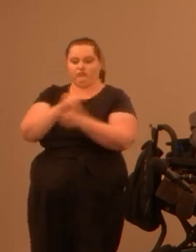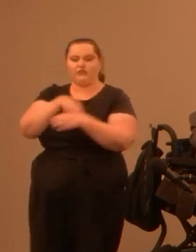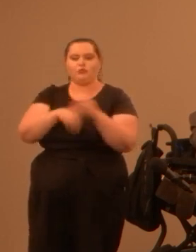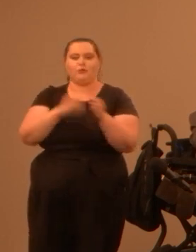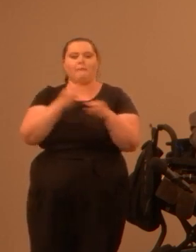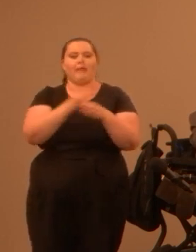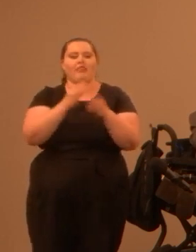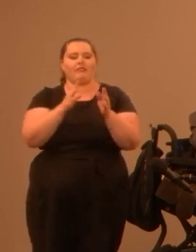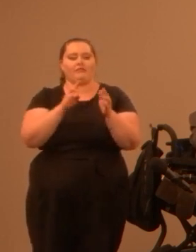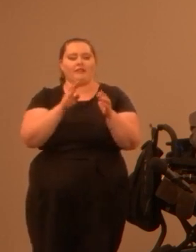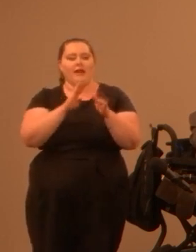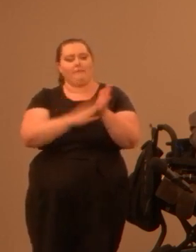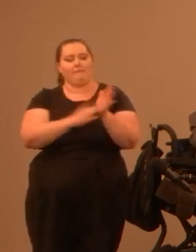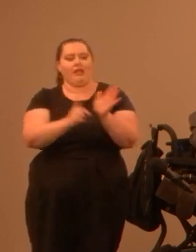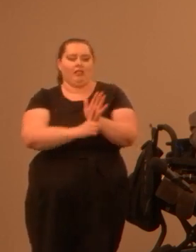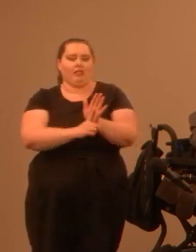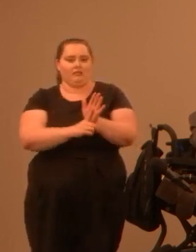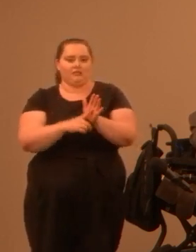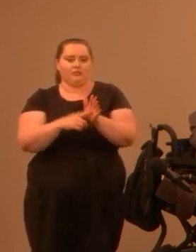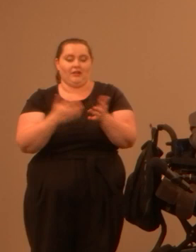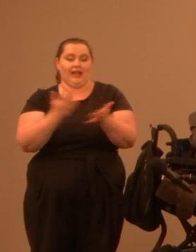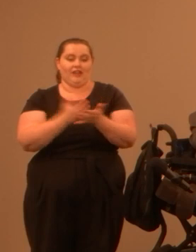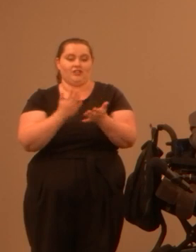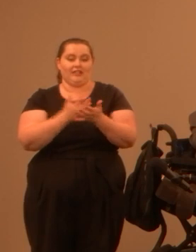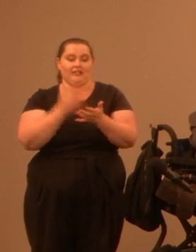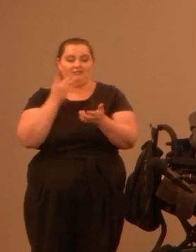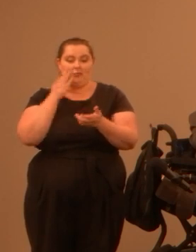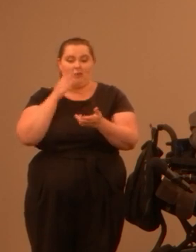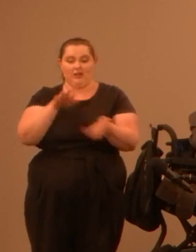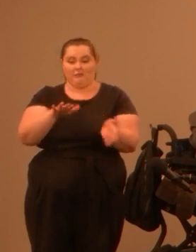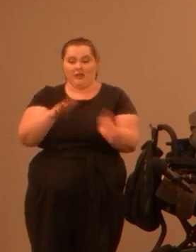Actually, it turned out when he passed away, all his knowledge was